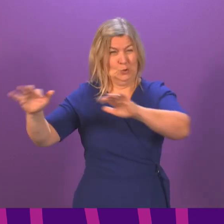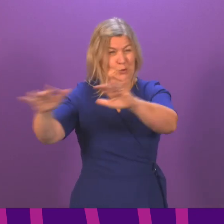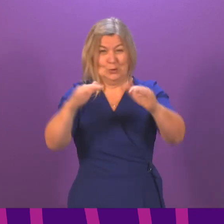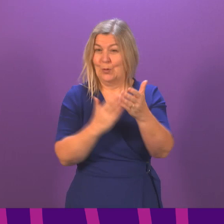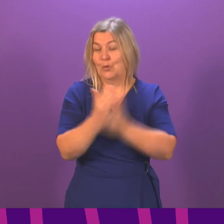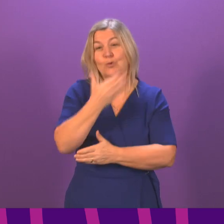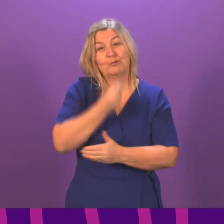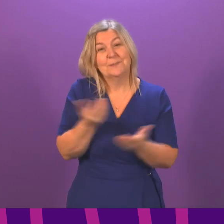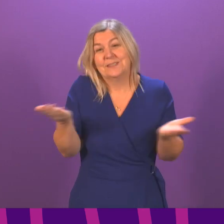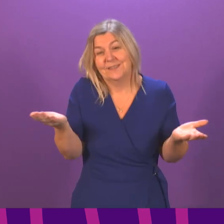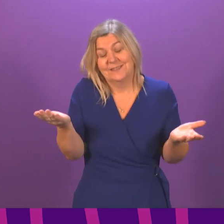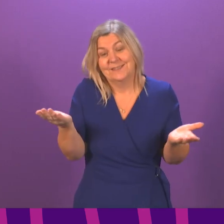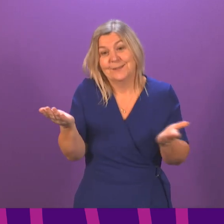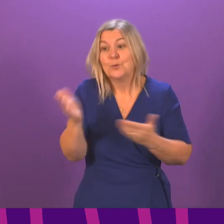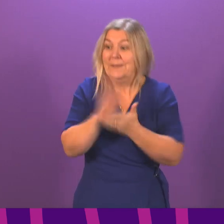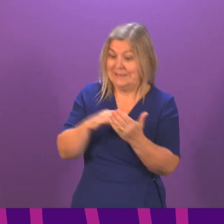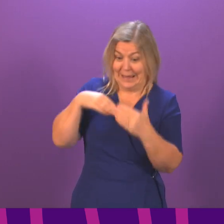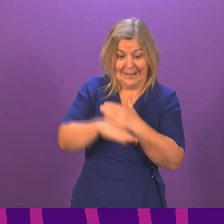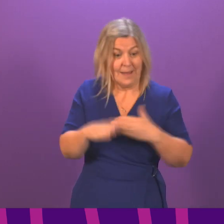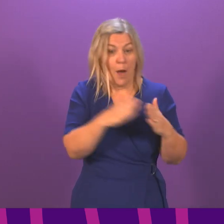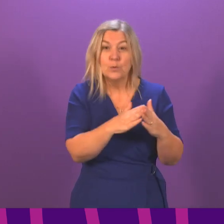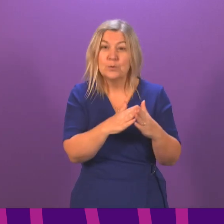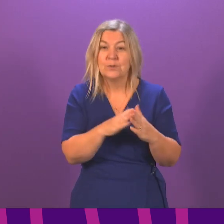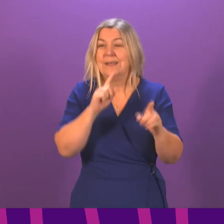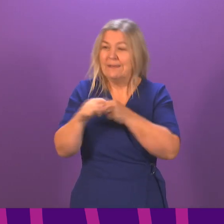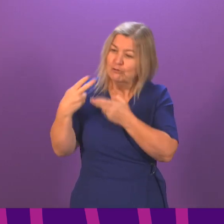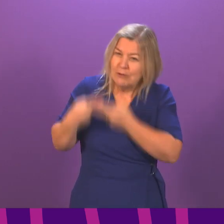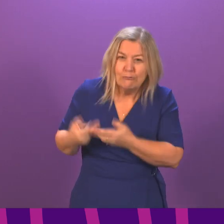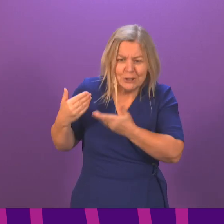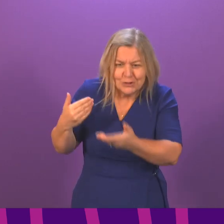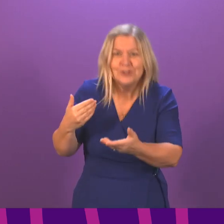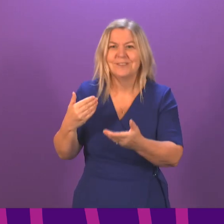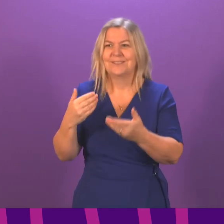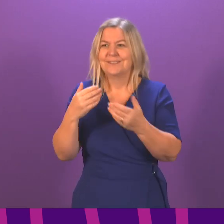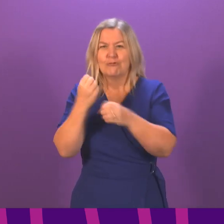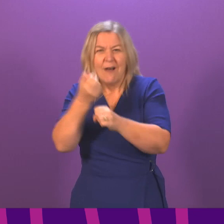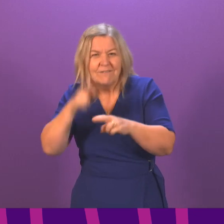present a high risk of transmission. In particular, it can be risky to have a gathering of people